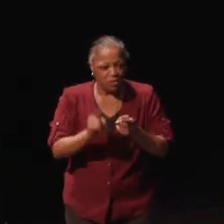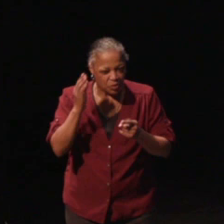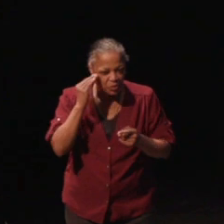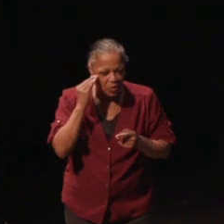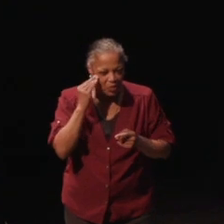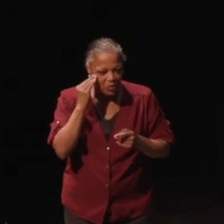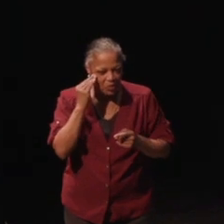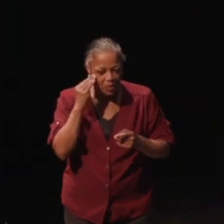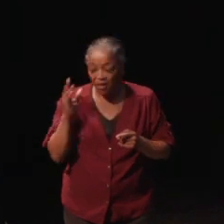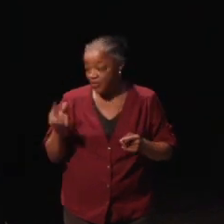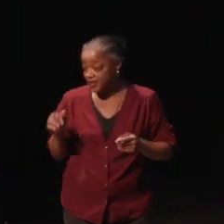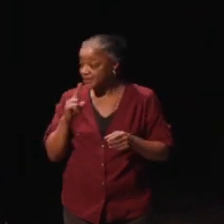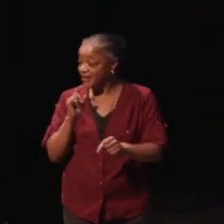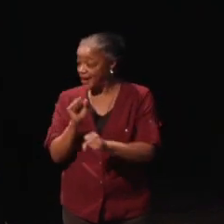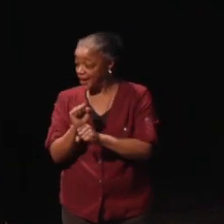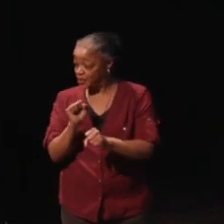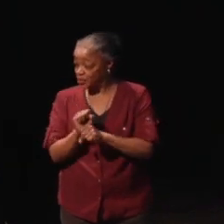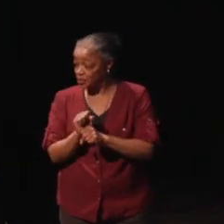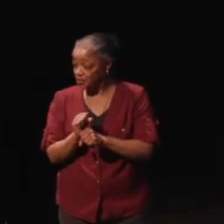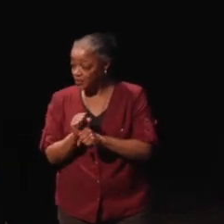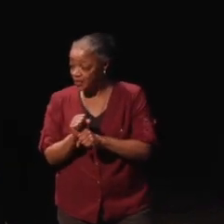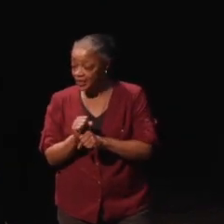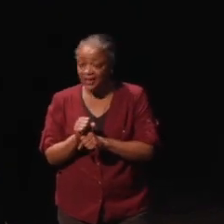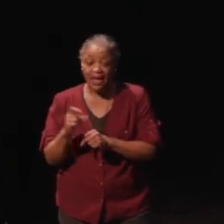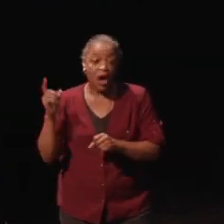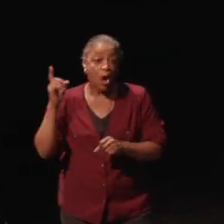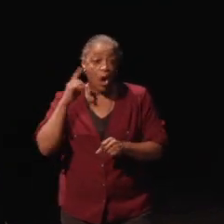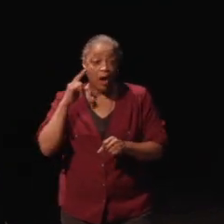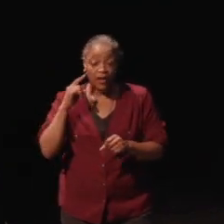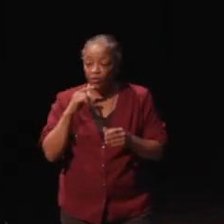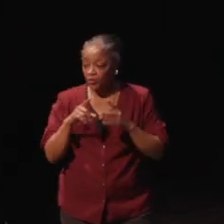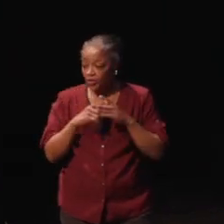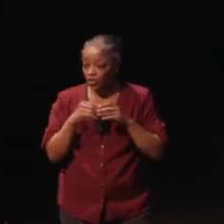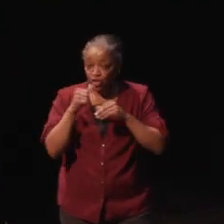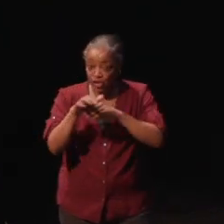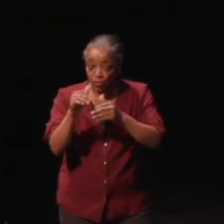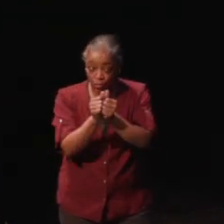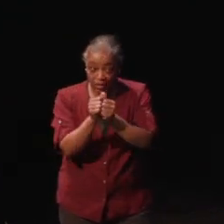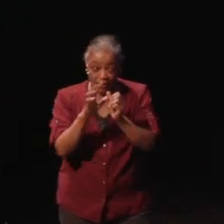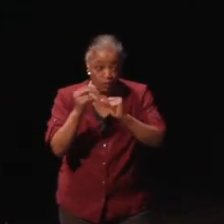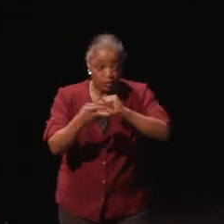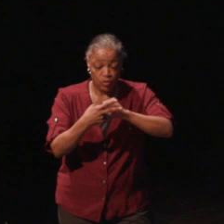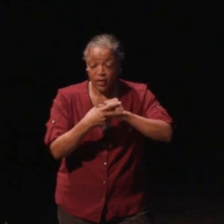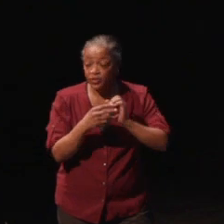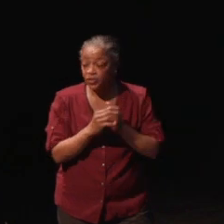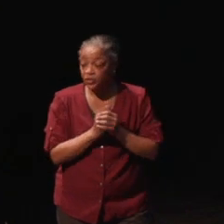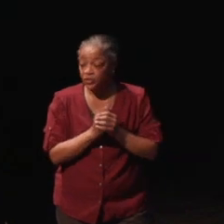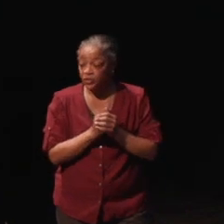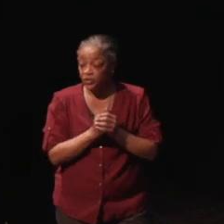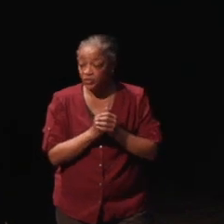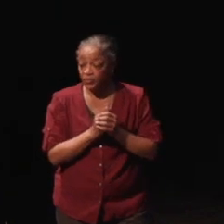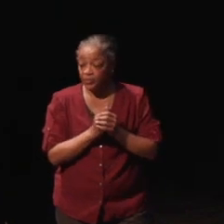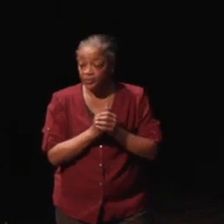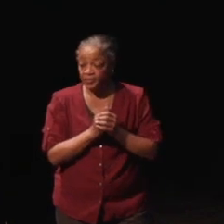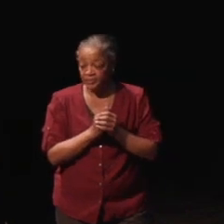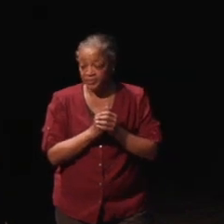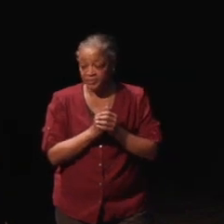So this is the actual audio that we ship with for the storage.